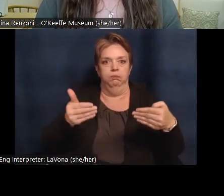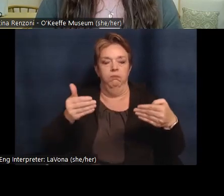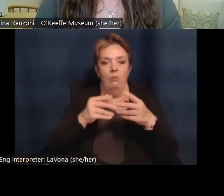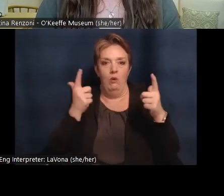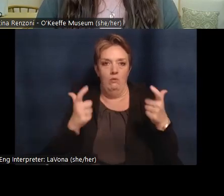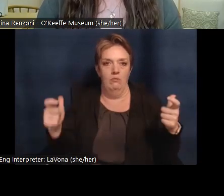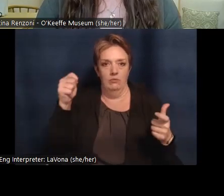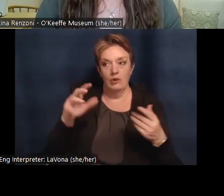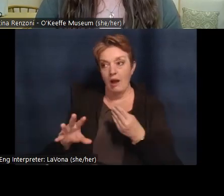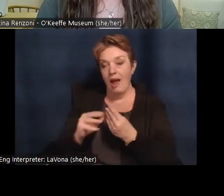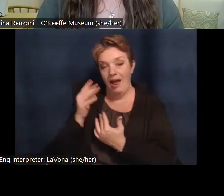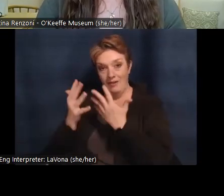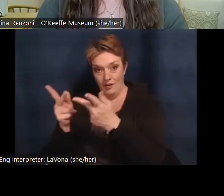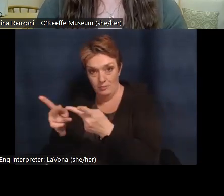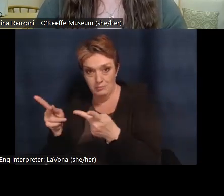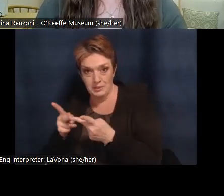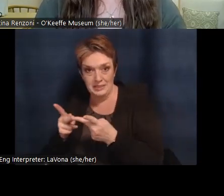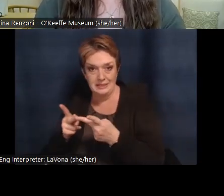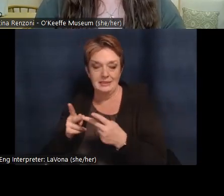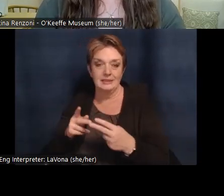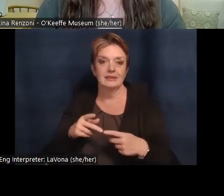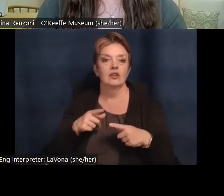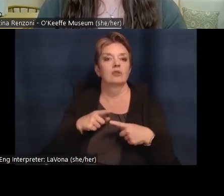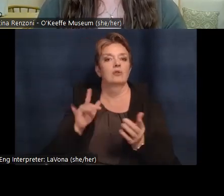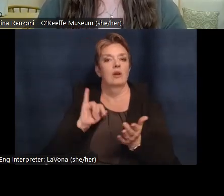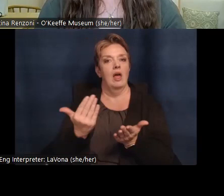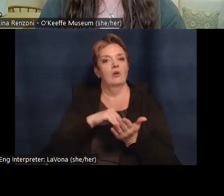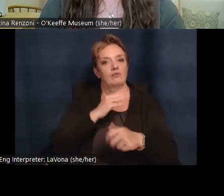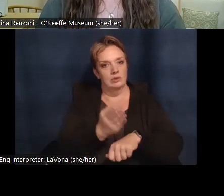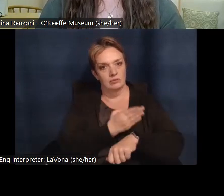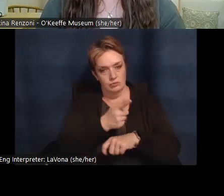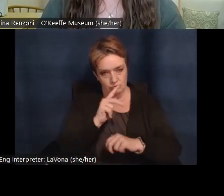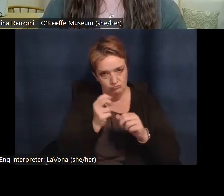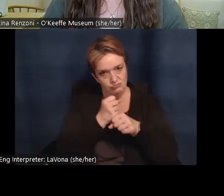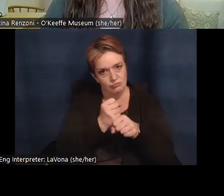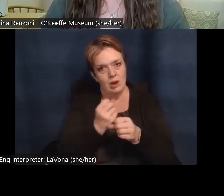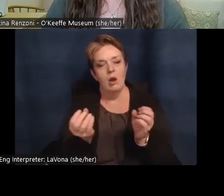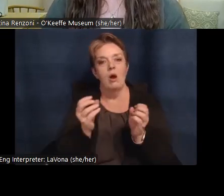and she did change a lot of the house during the reconstruction to create a better interior flow.